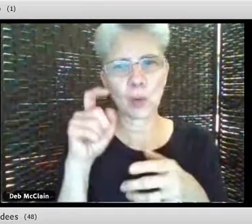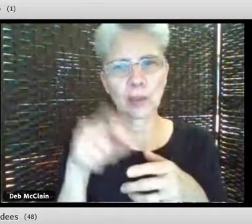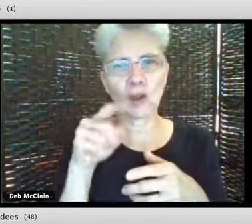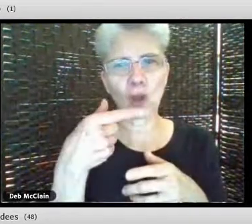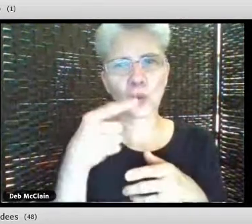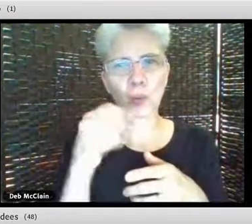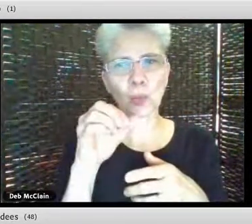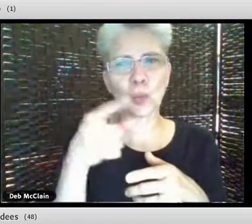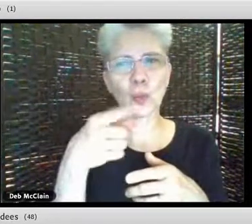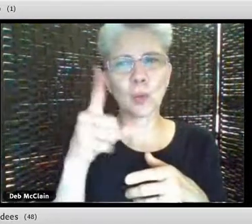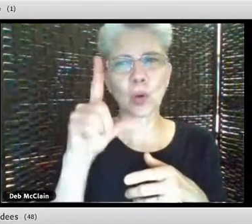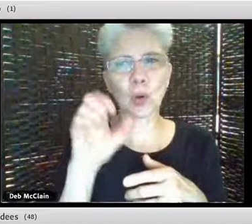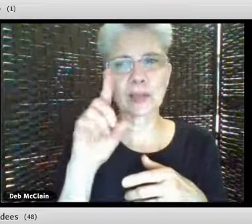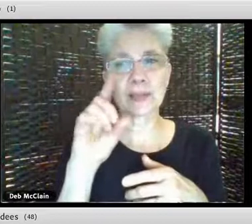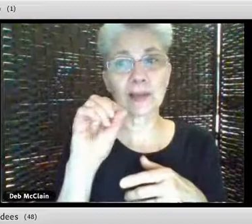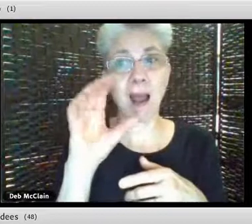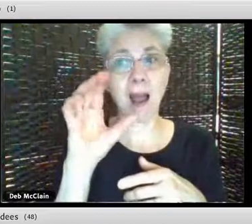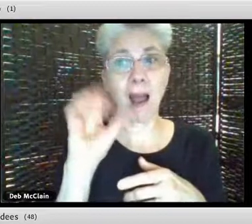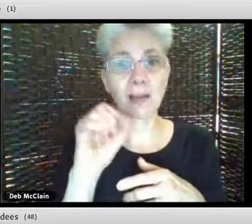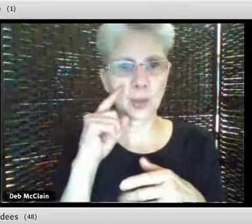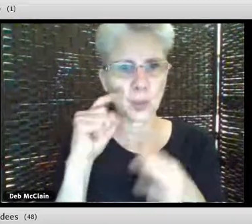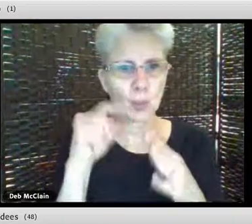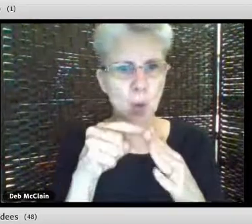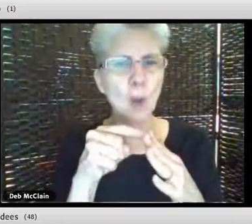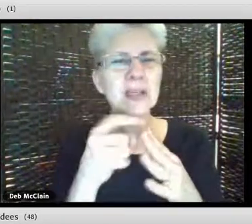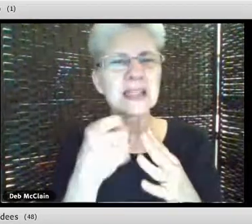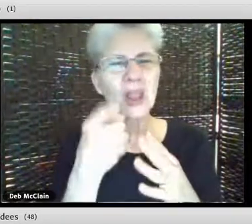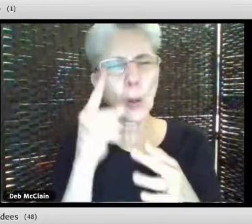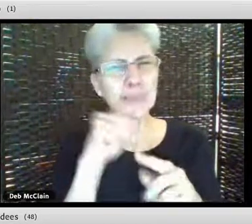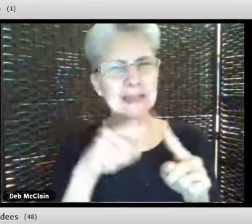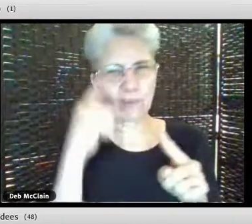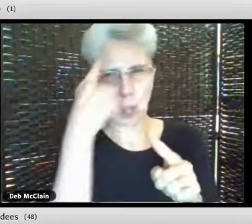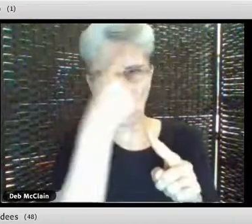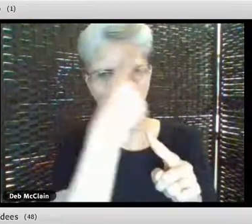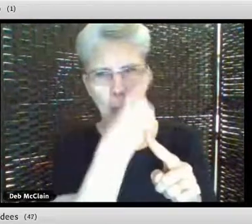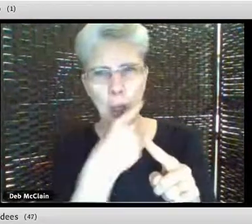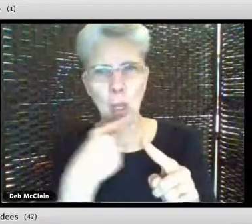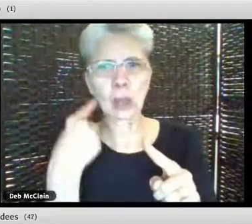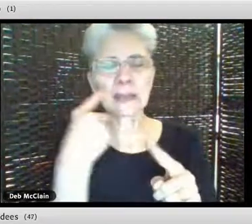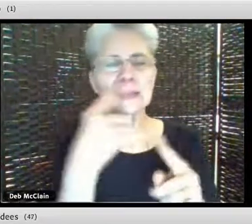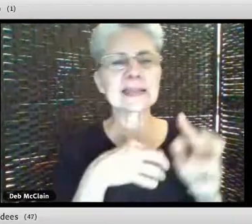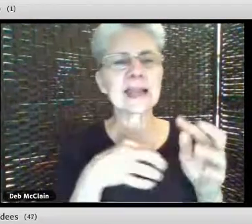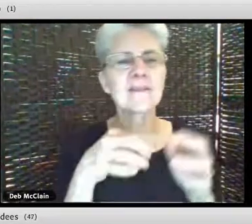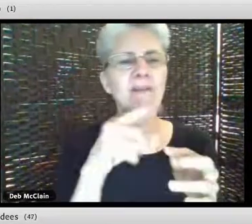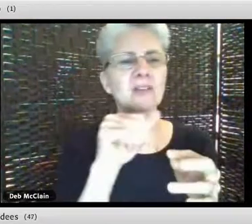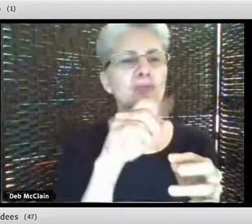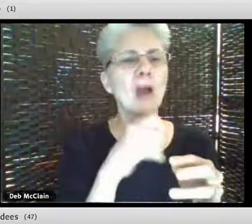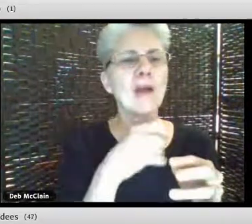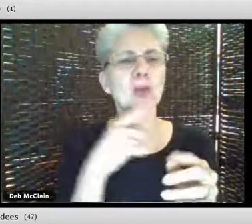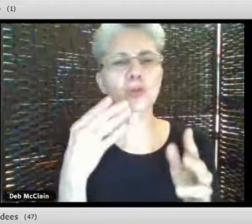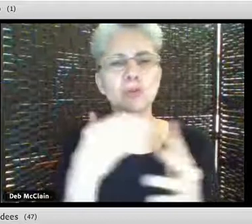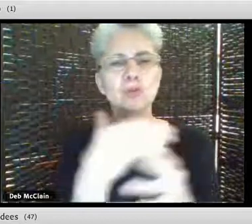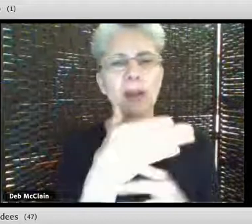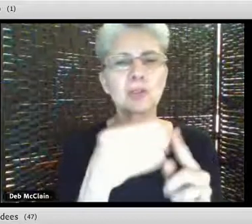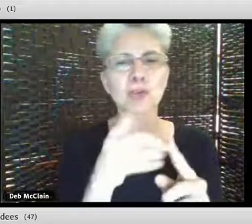because it's a really fast way to get there. So I'm going to click on Google Docs, and you're going to notice that the interface looks a little bit different.